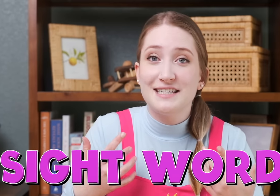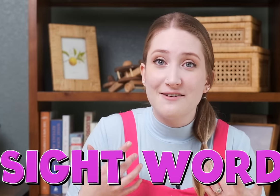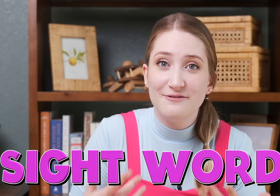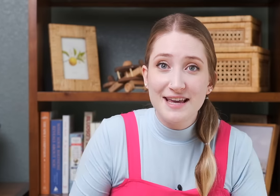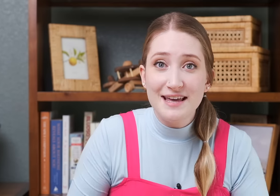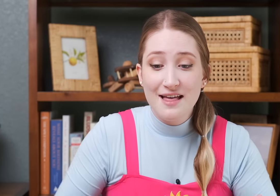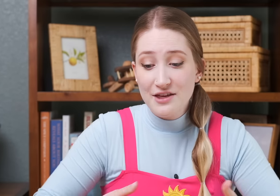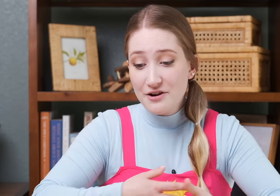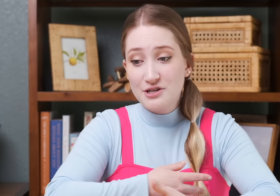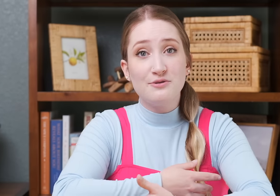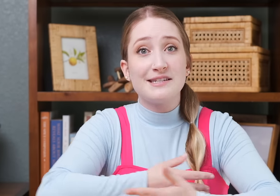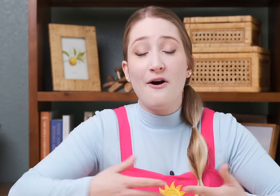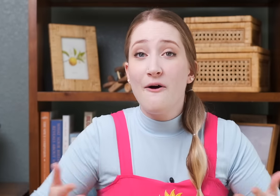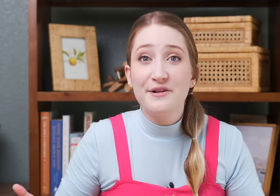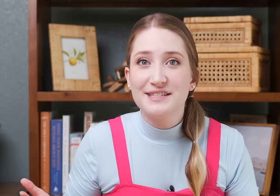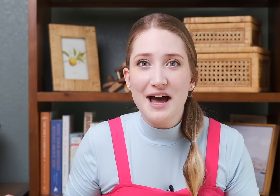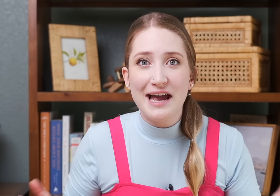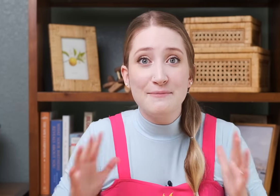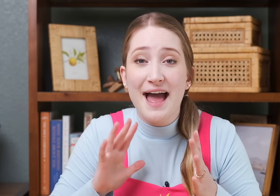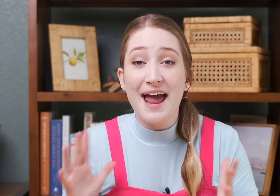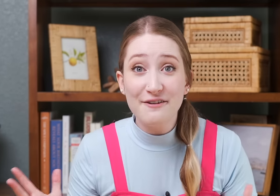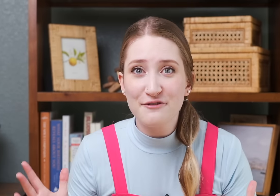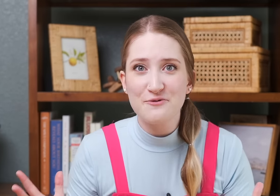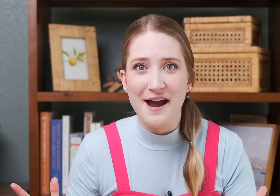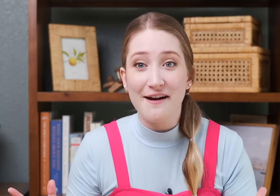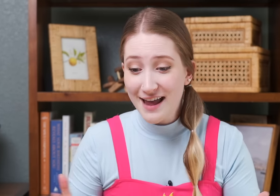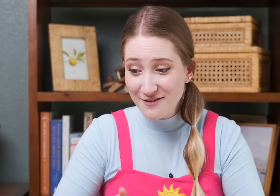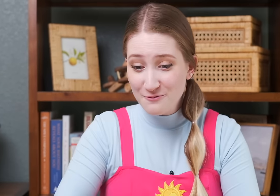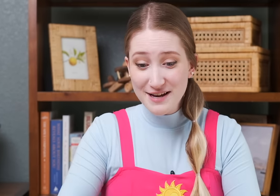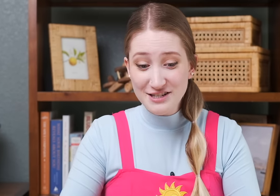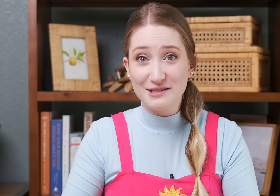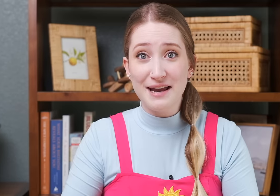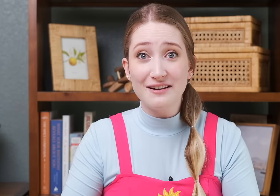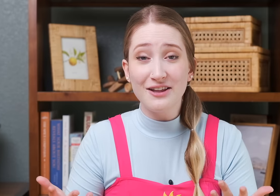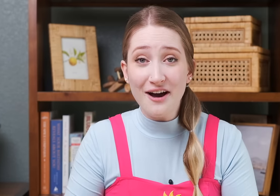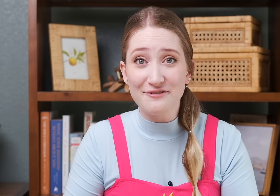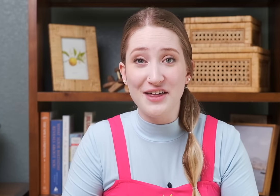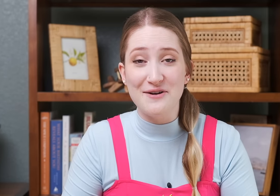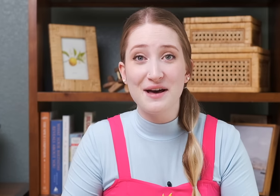TV, they're used all the time, everywhere, and we just made a lot of them.